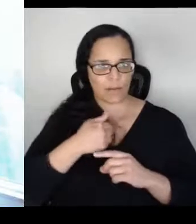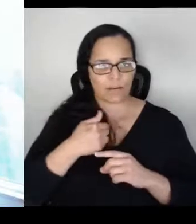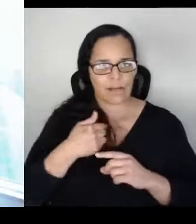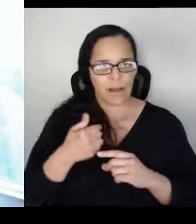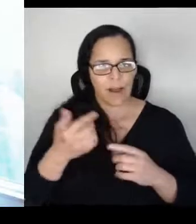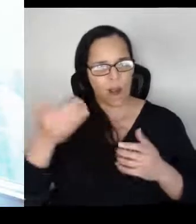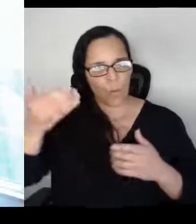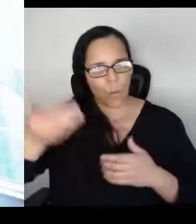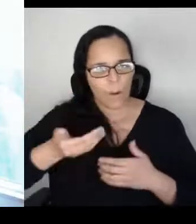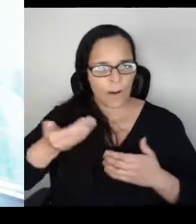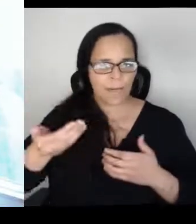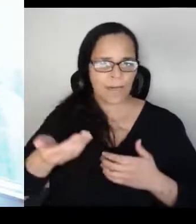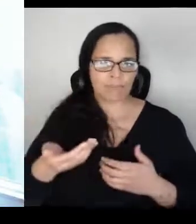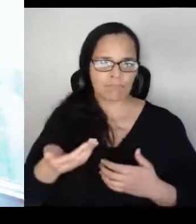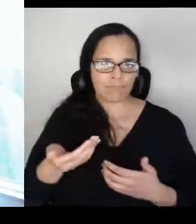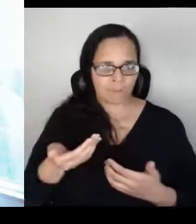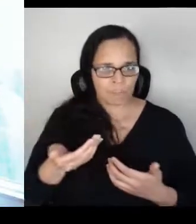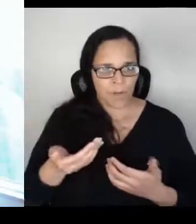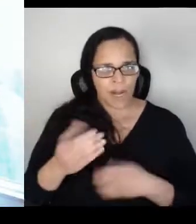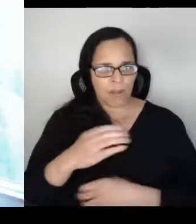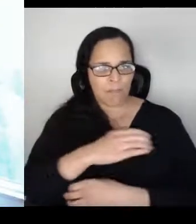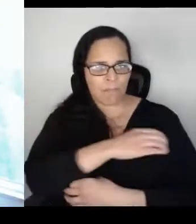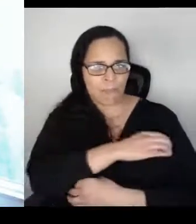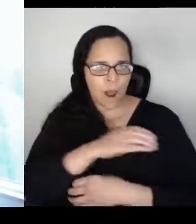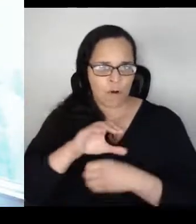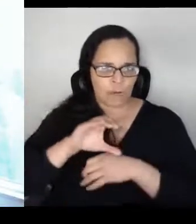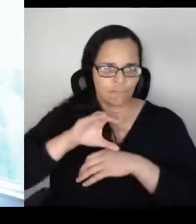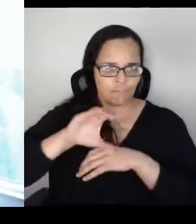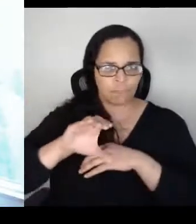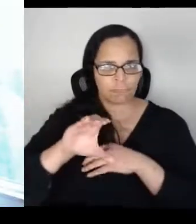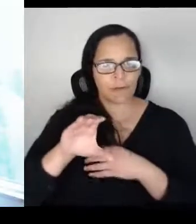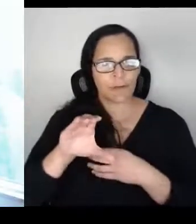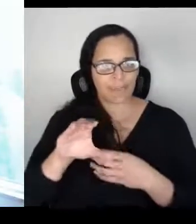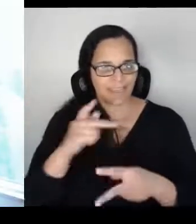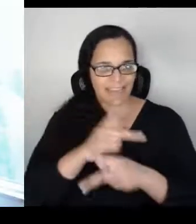and a power force to keep democracy rolling,